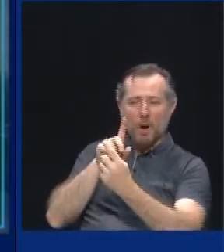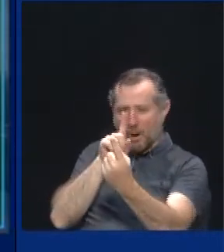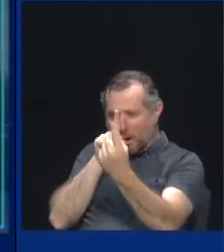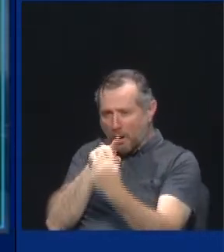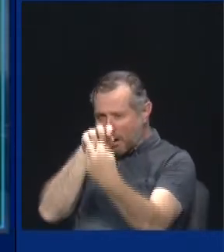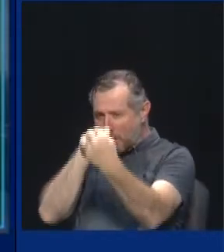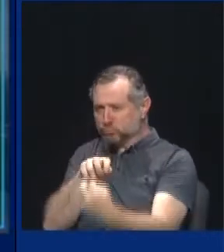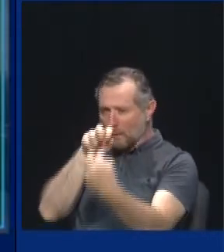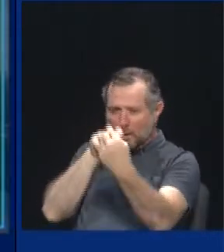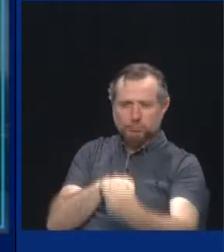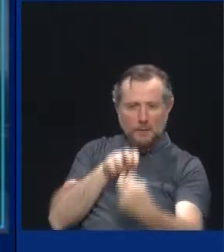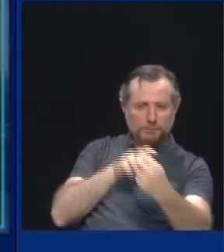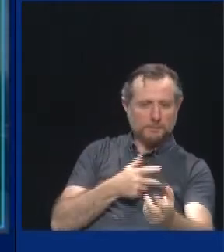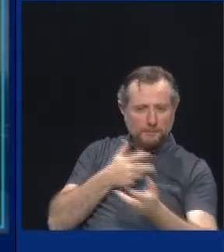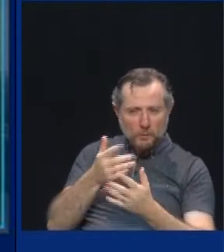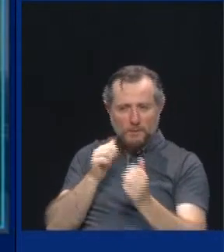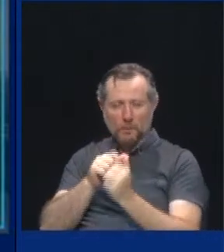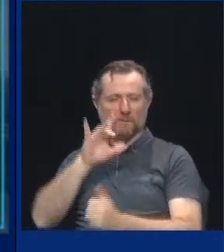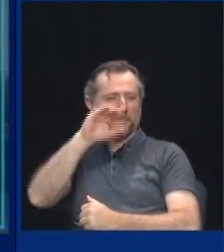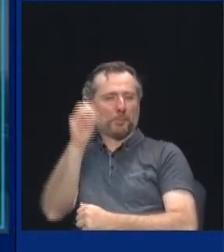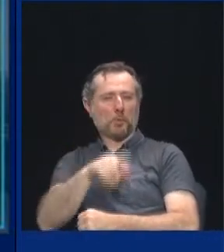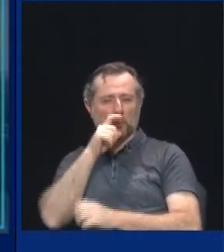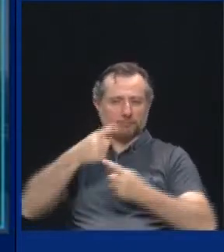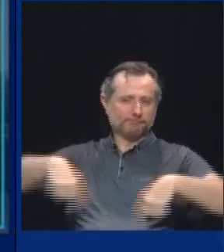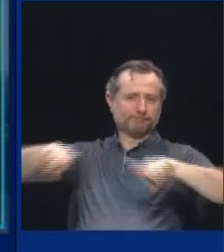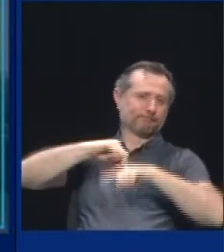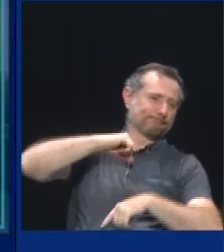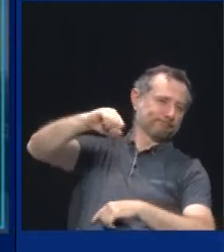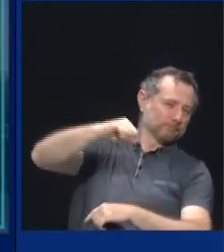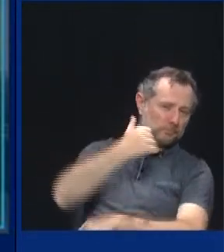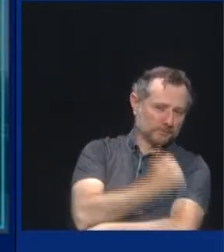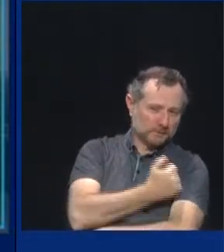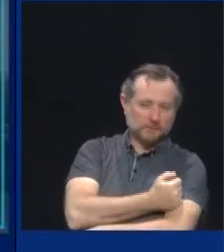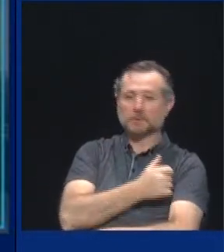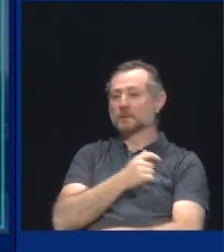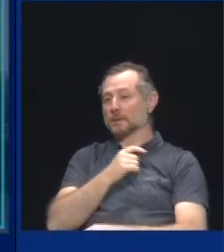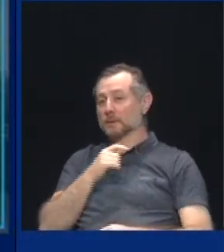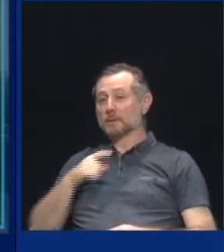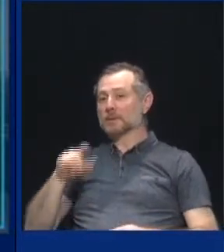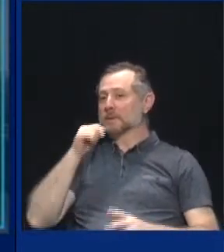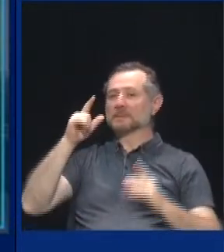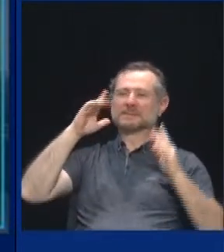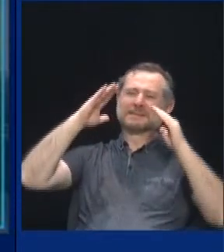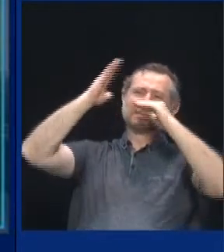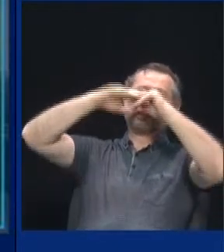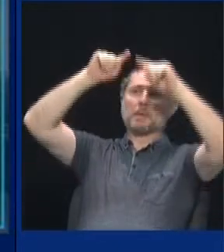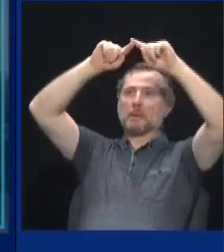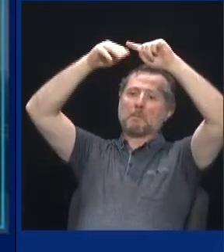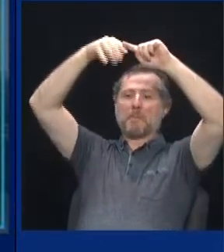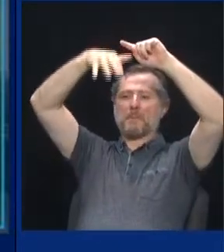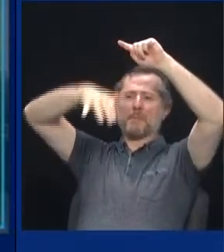THEM, WHO KNOW THEIR ISSUES AND THEIR FEARS, AND IT ALMOST HAS TO IT BE A ONE-ON-ONE CONVERSATION WITH THAT 25%.